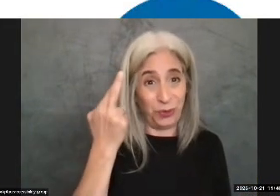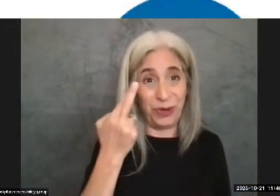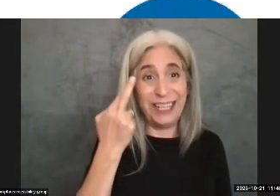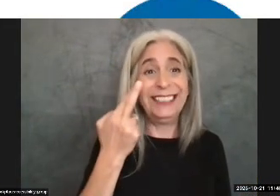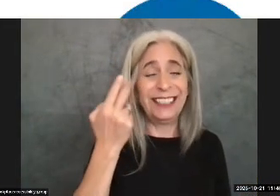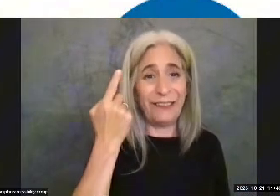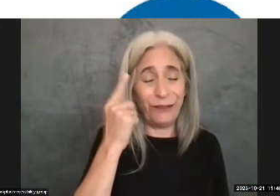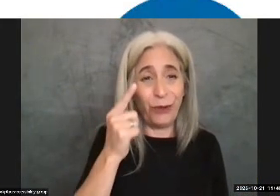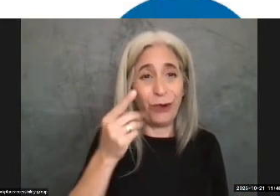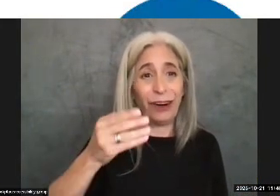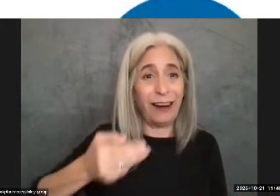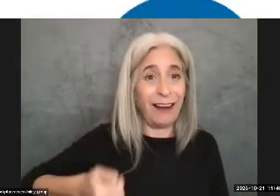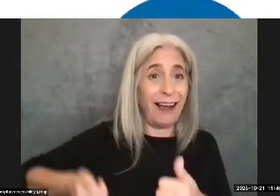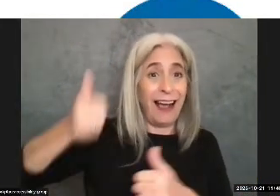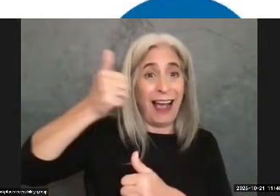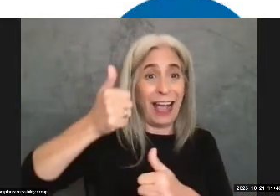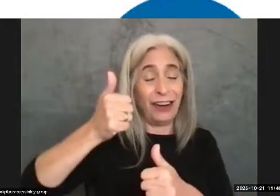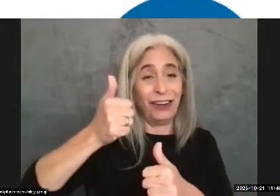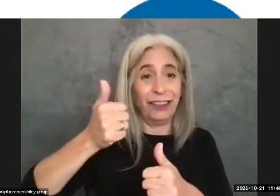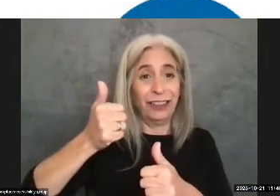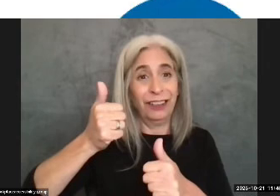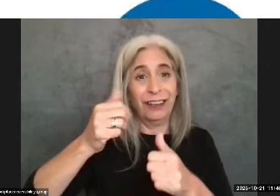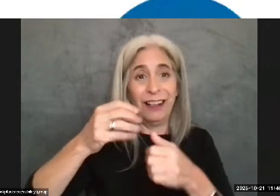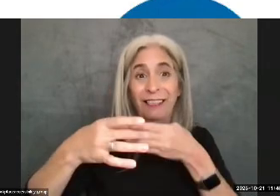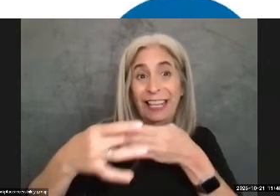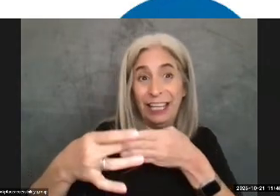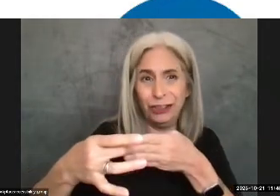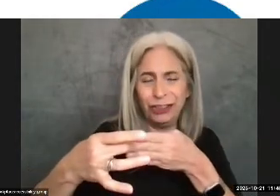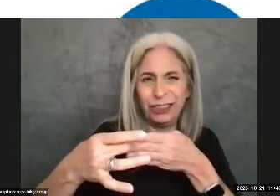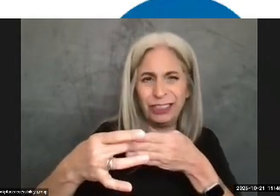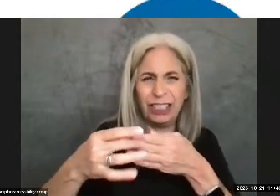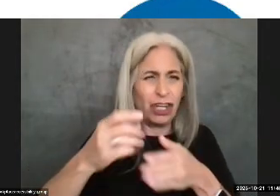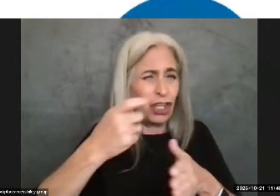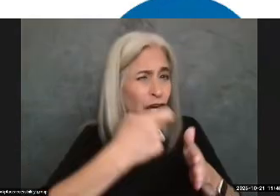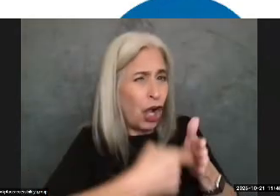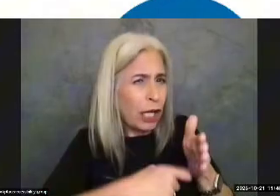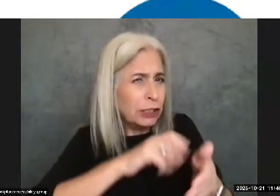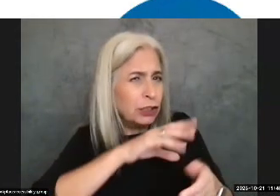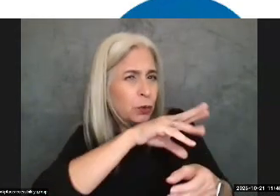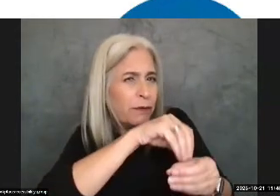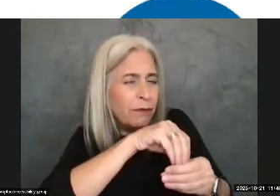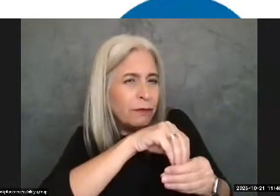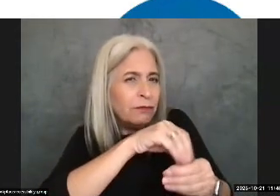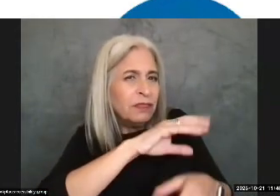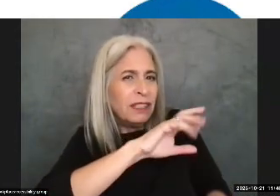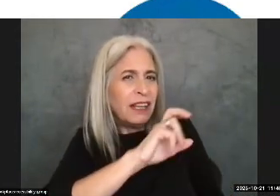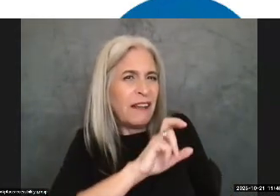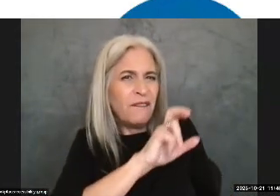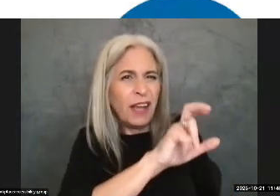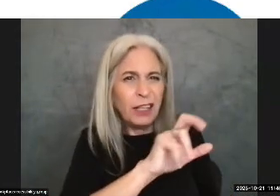Kathleen DeForest: reasoning for higher-level leaders. What's it gonna cost? We can invest in…